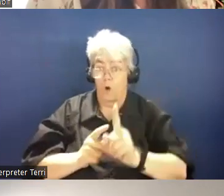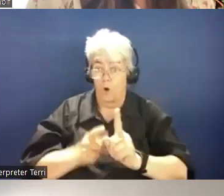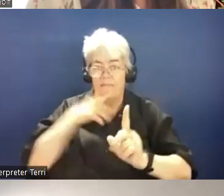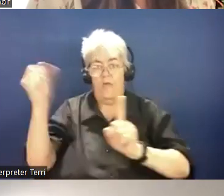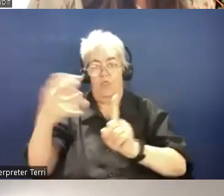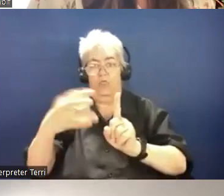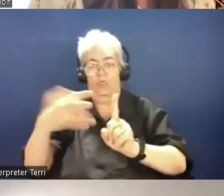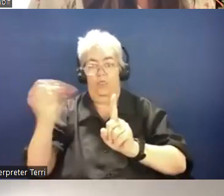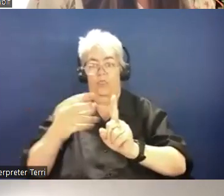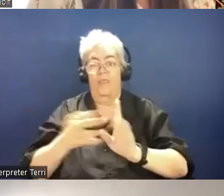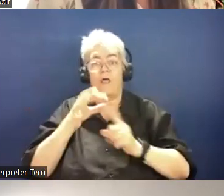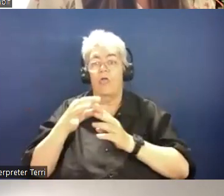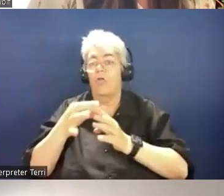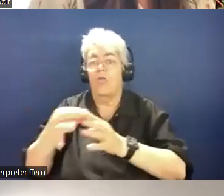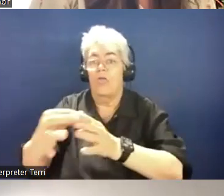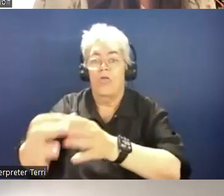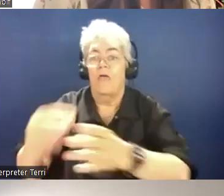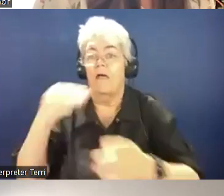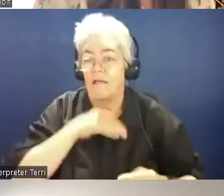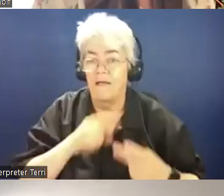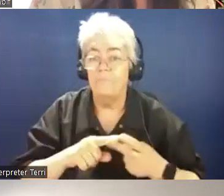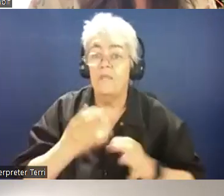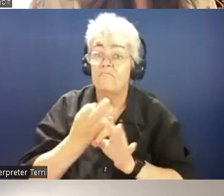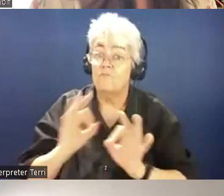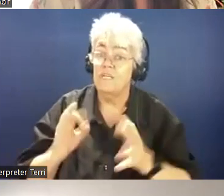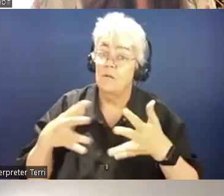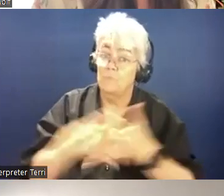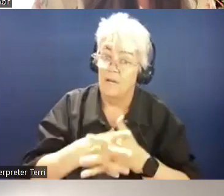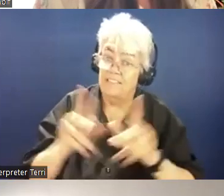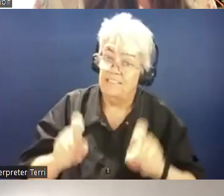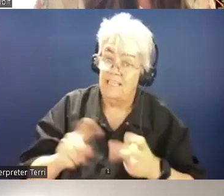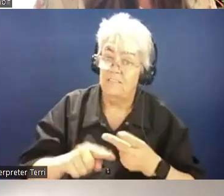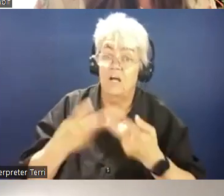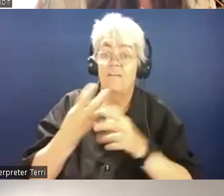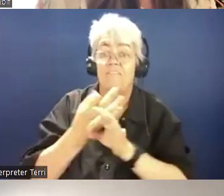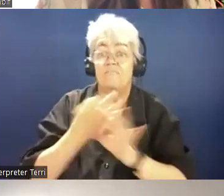or being misled, getting free pregnancy tests and free ultrasounds prior to deciding whether